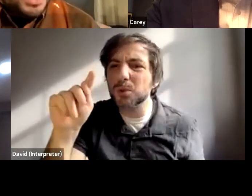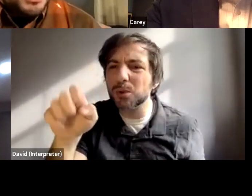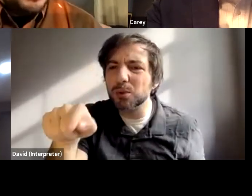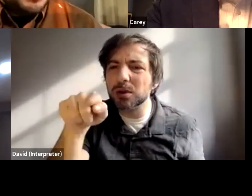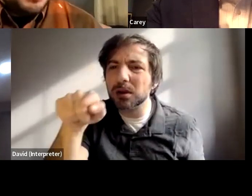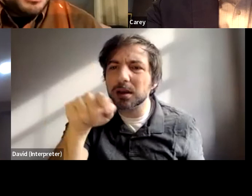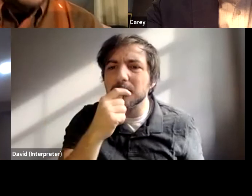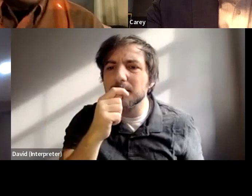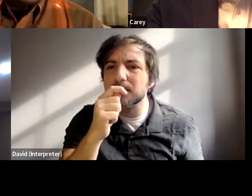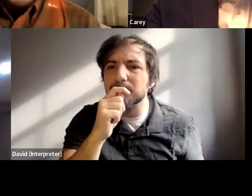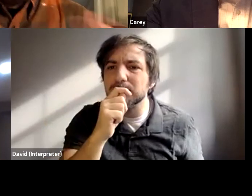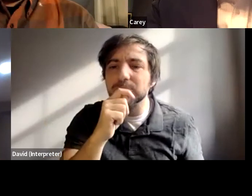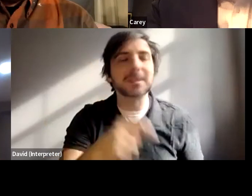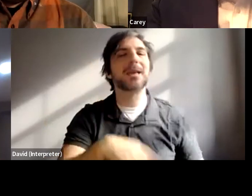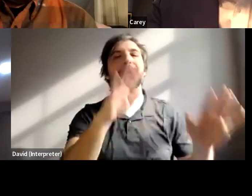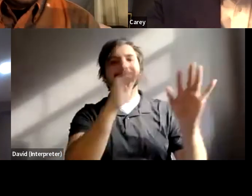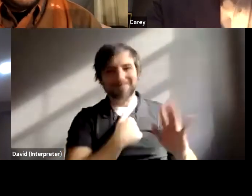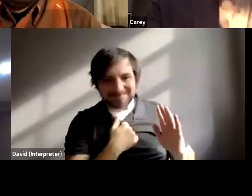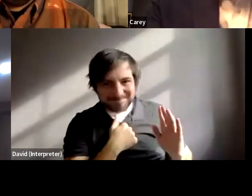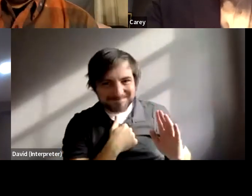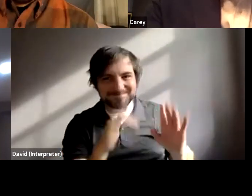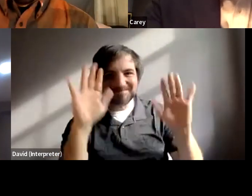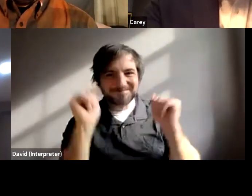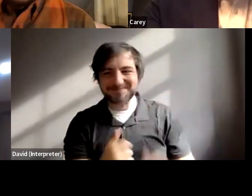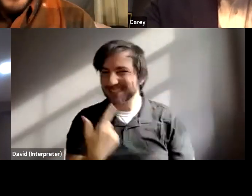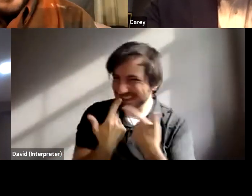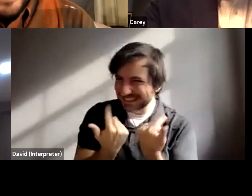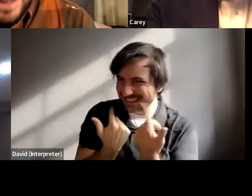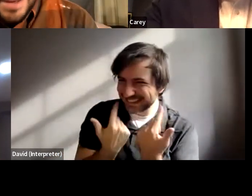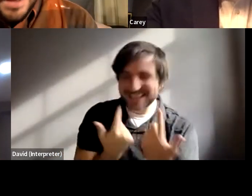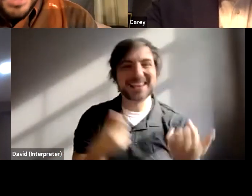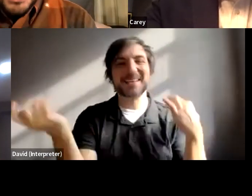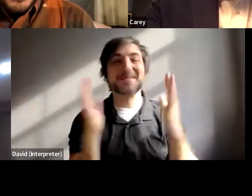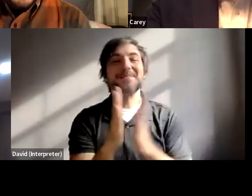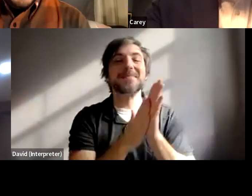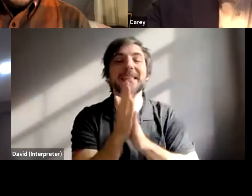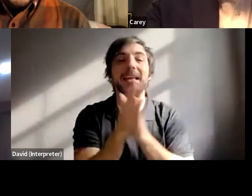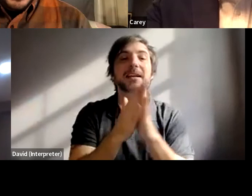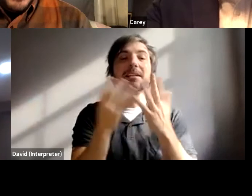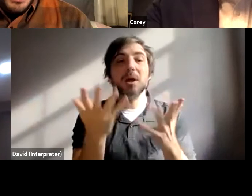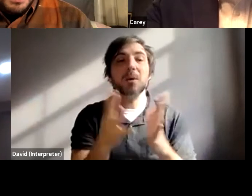We can't hear you. >> Drew: There we go. Sorry. So I guess